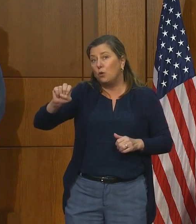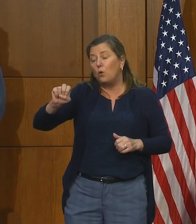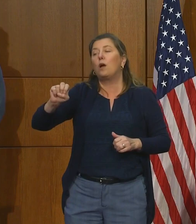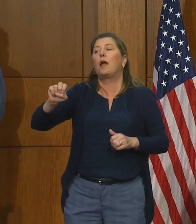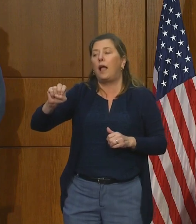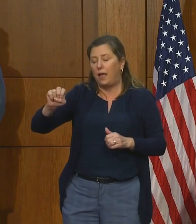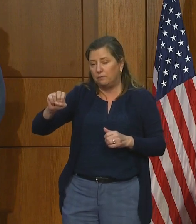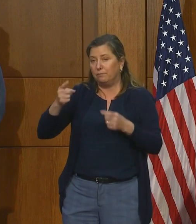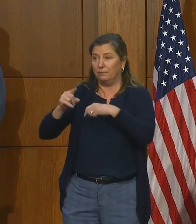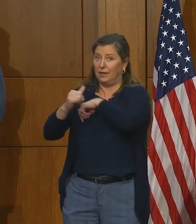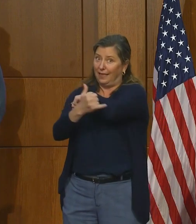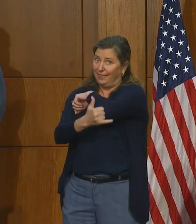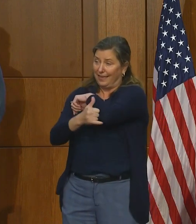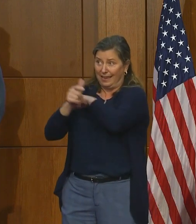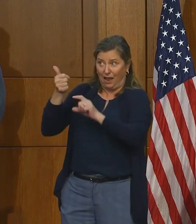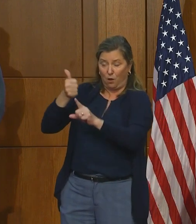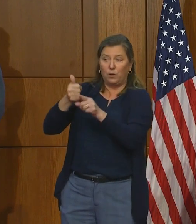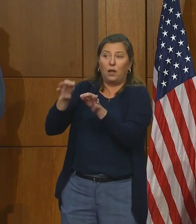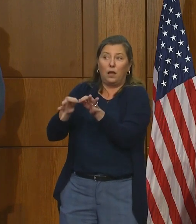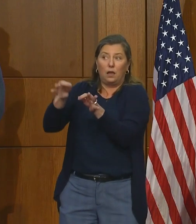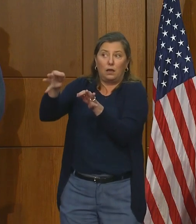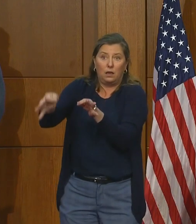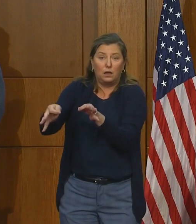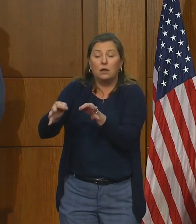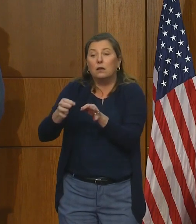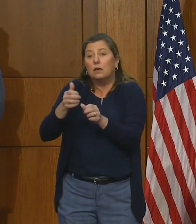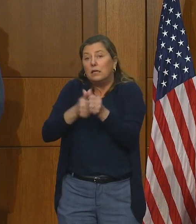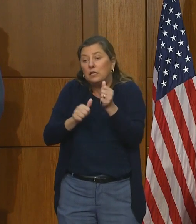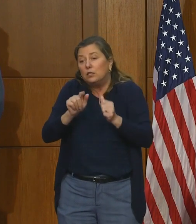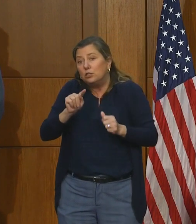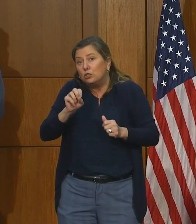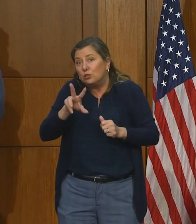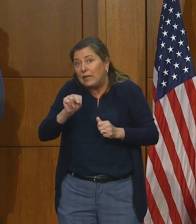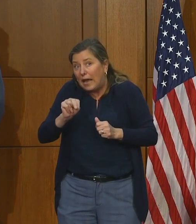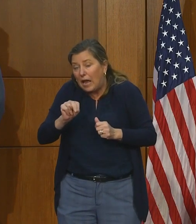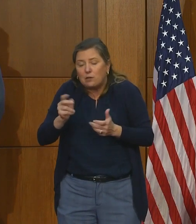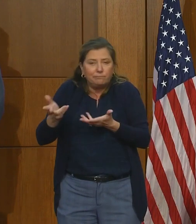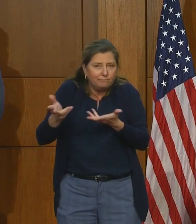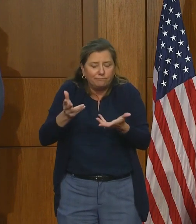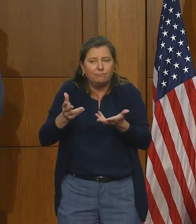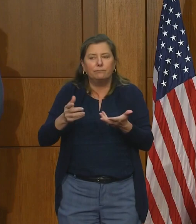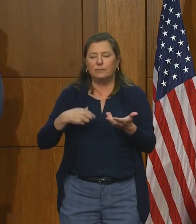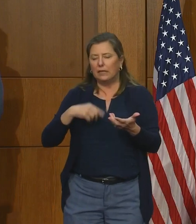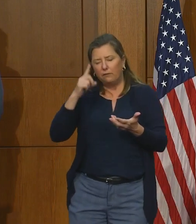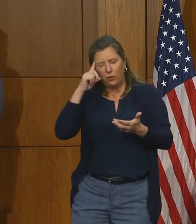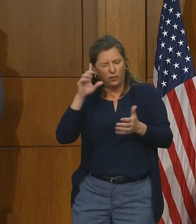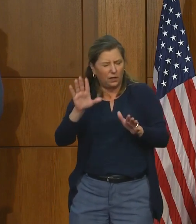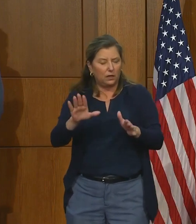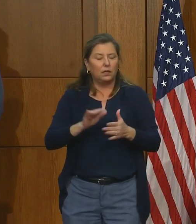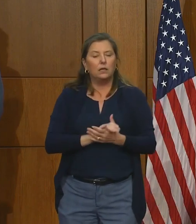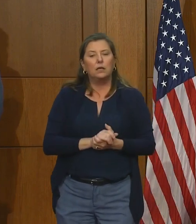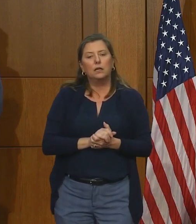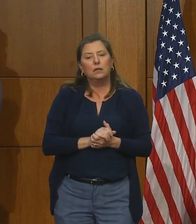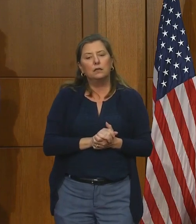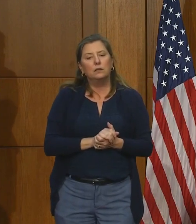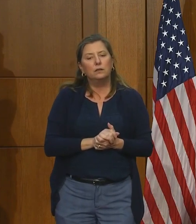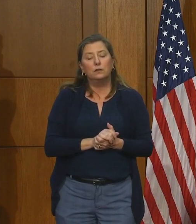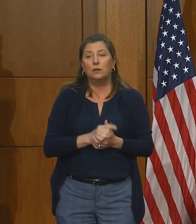EASTERN SHORE- WHERE WE OF THE STABBER SAID COUNTY WOULD DELAY